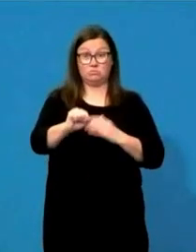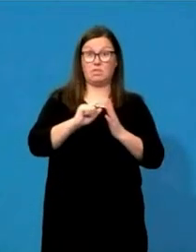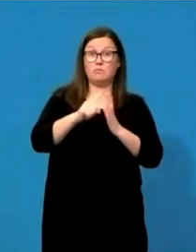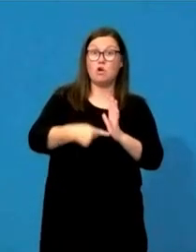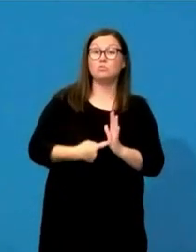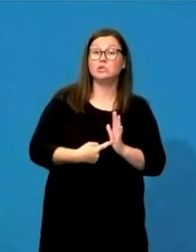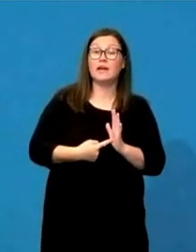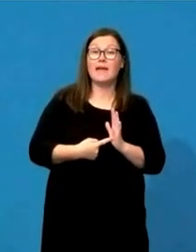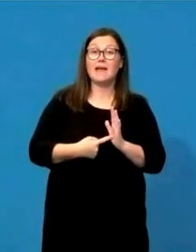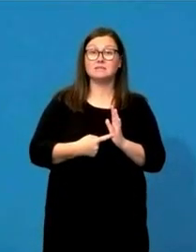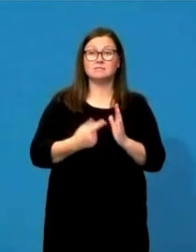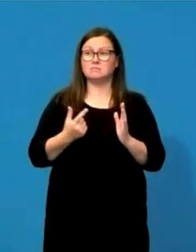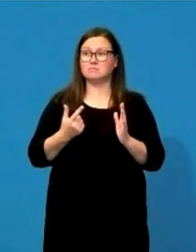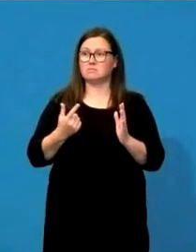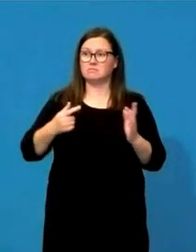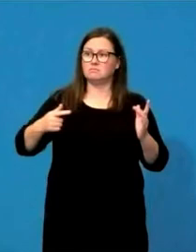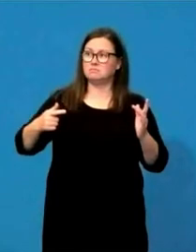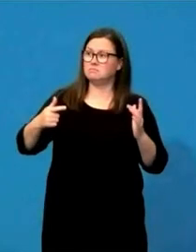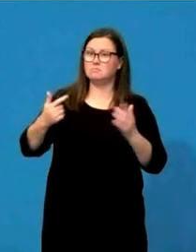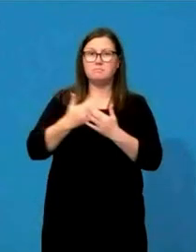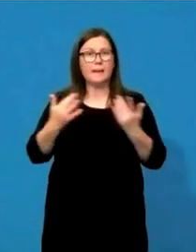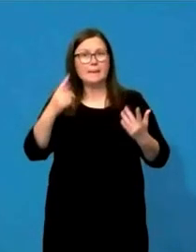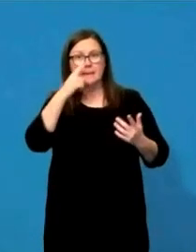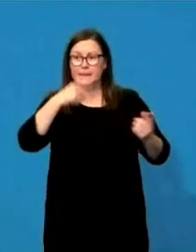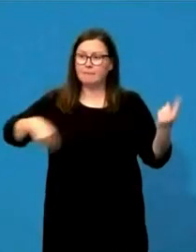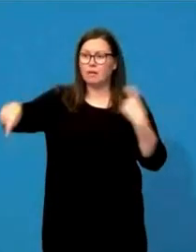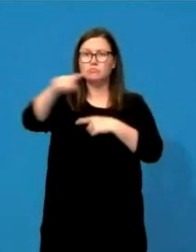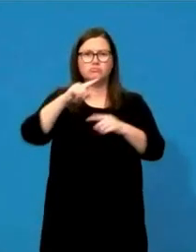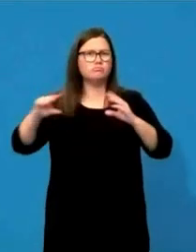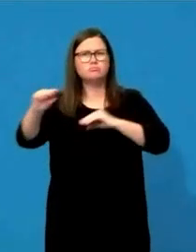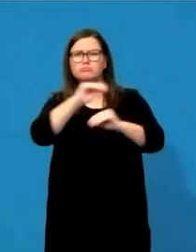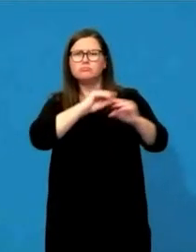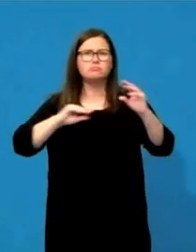of awareness, both nationally and internationally. Everybody knew the rate of disability here.